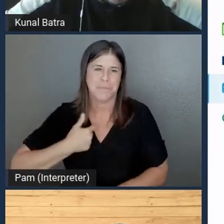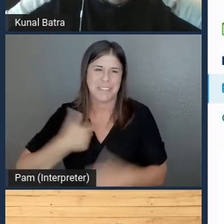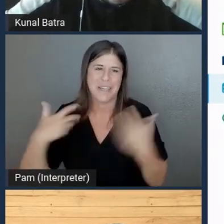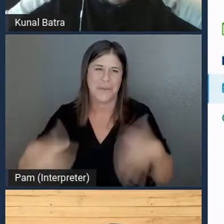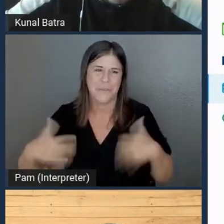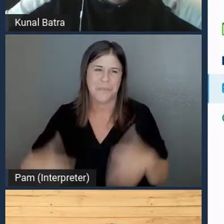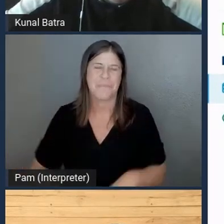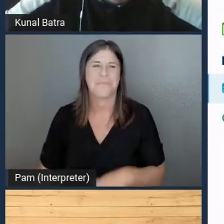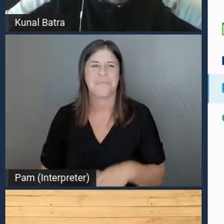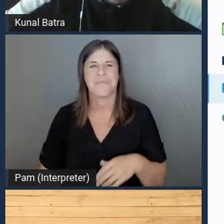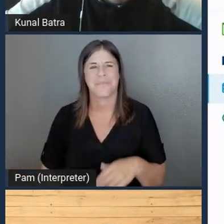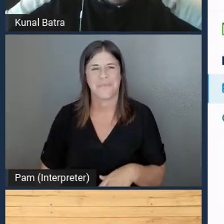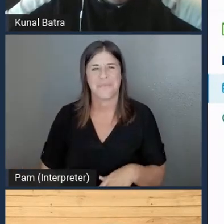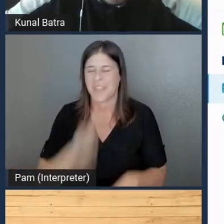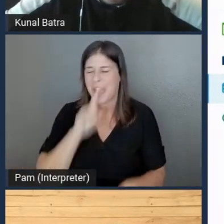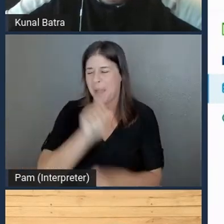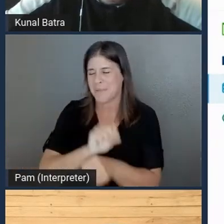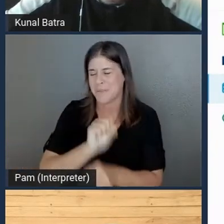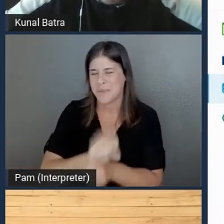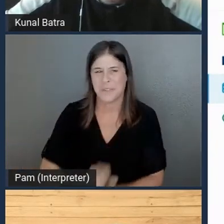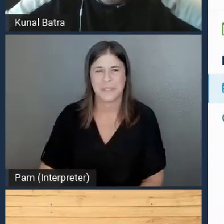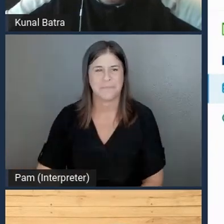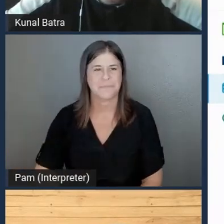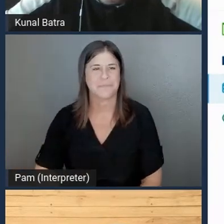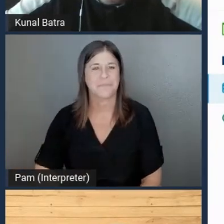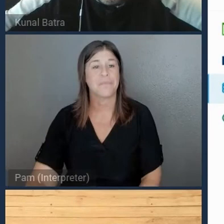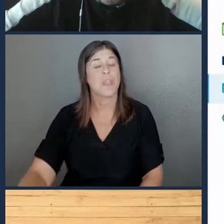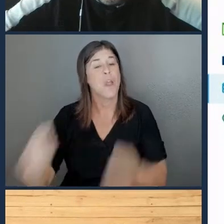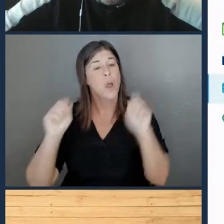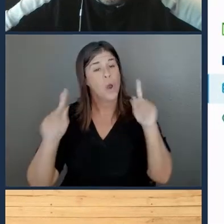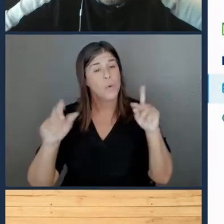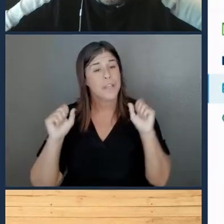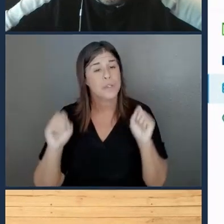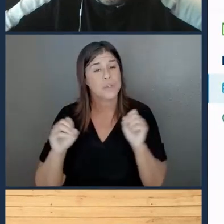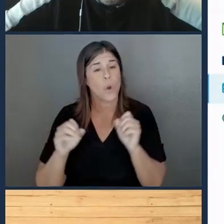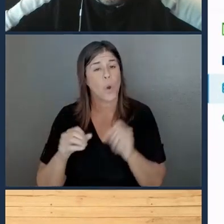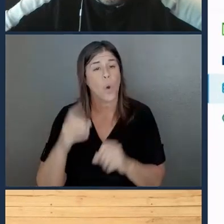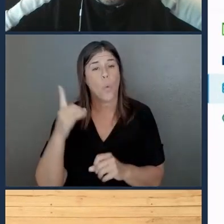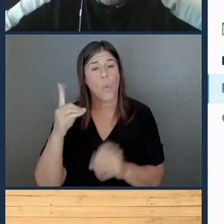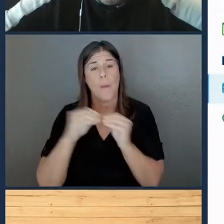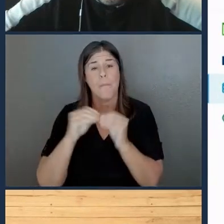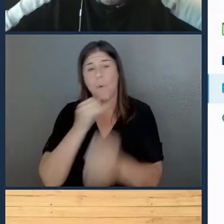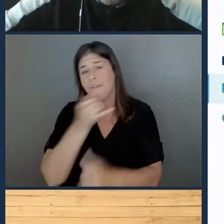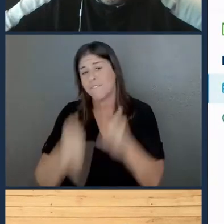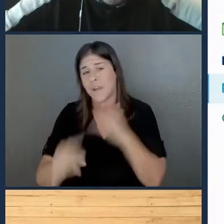Absolutely. Okay. So one more final question from Jish.